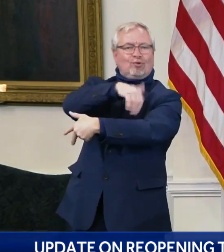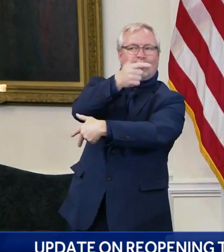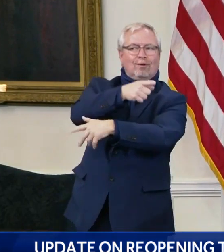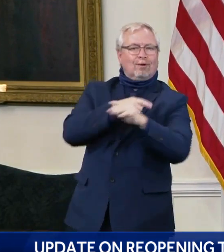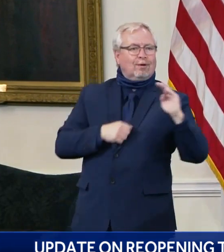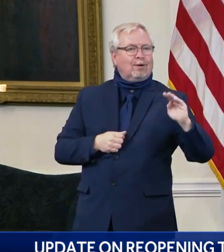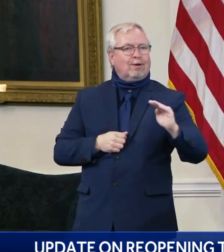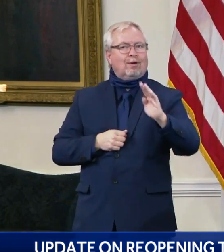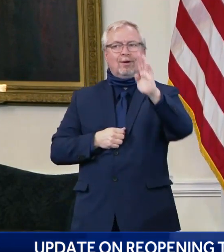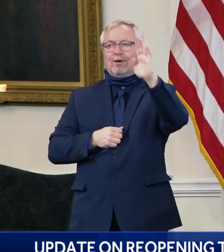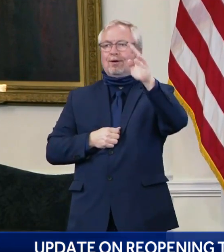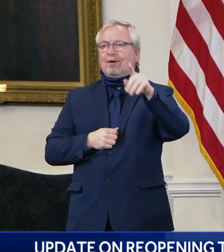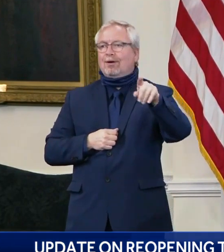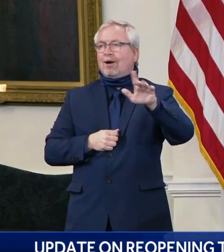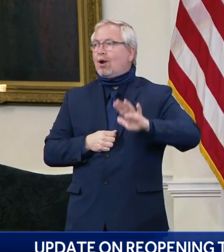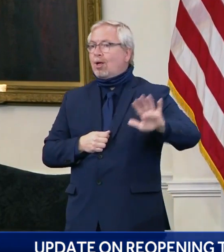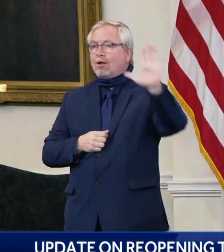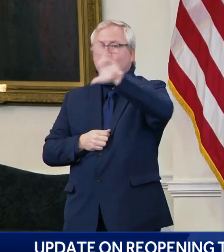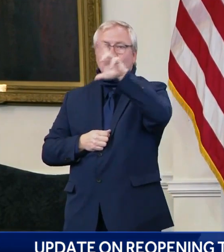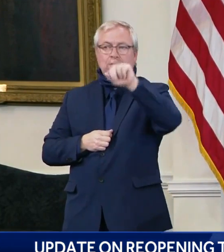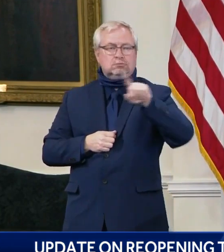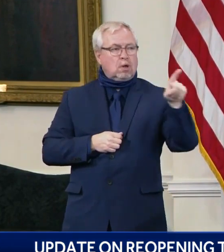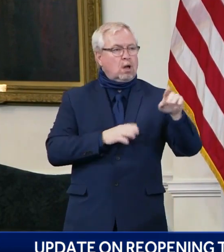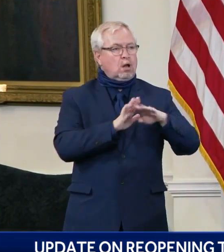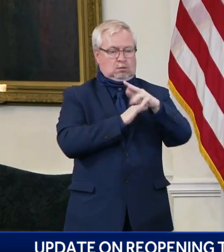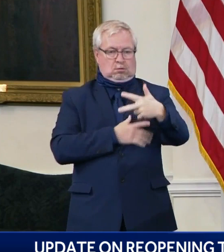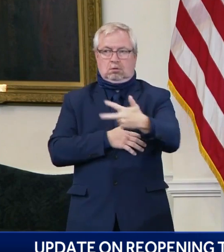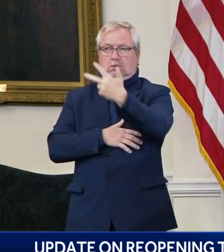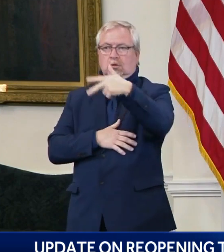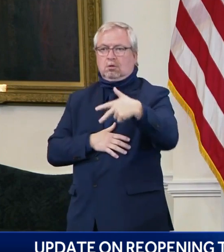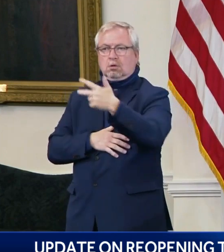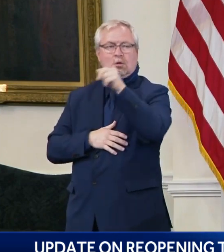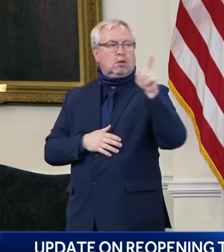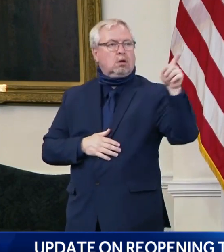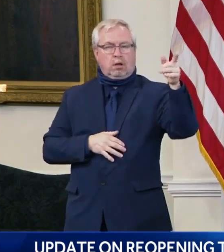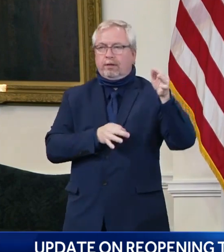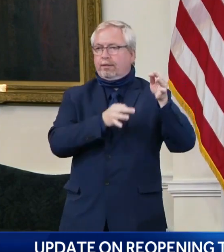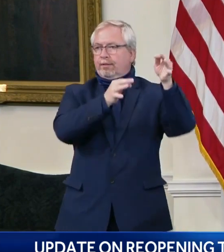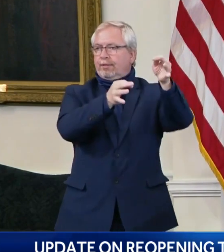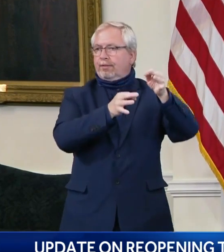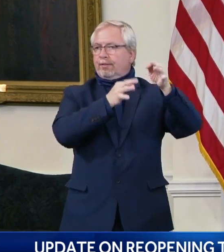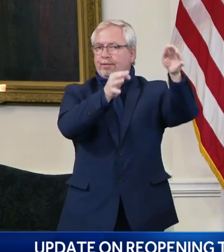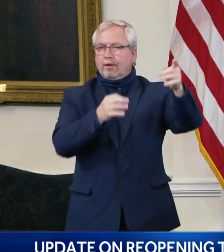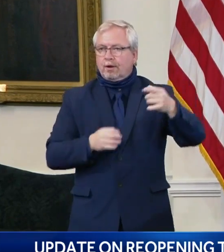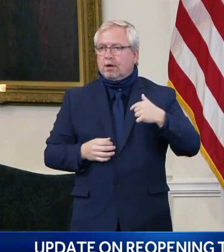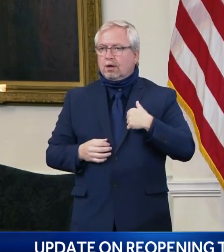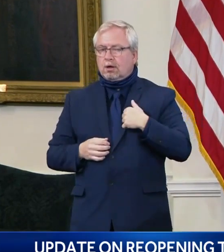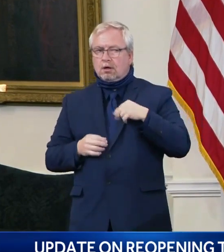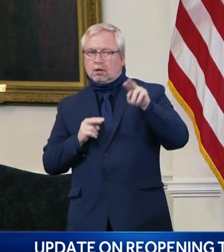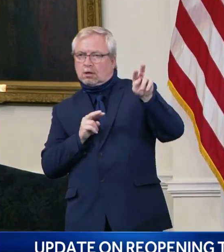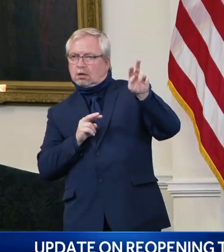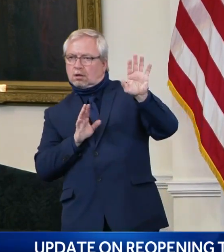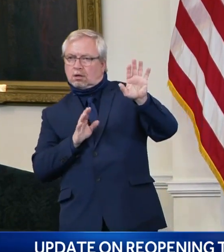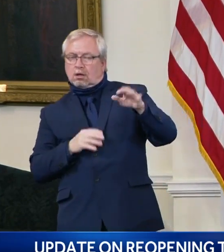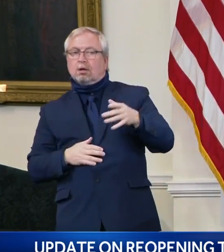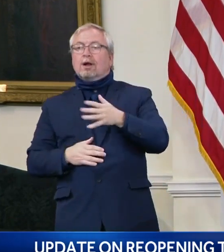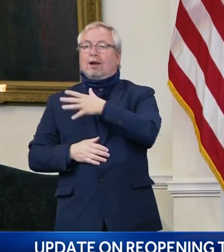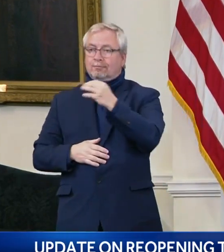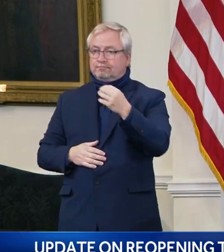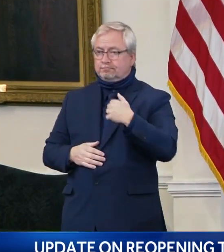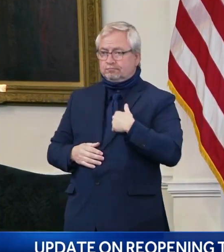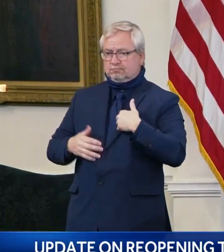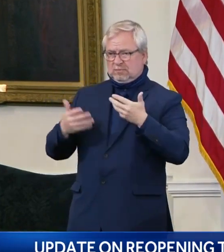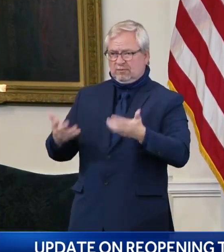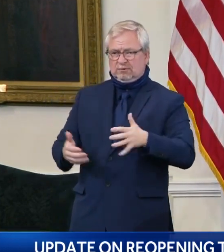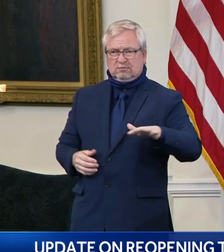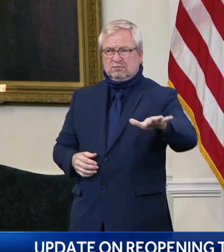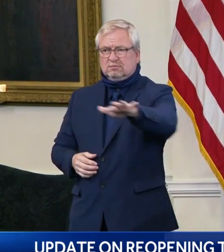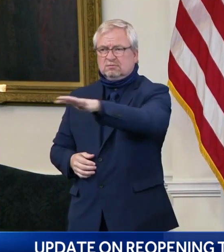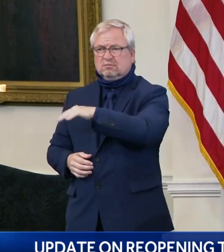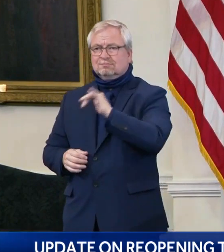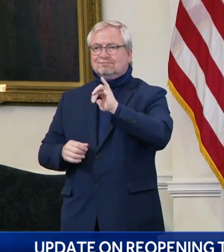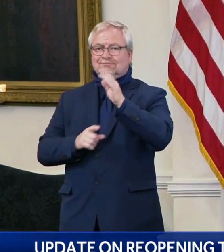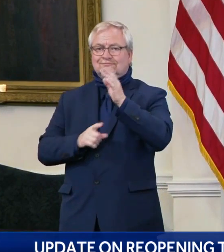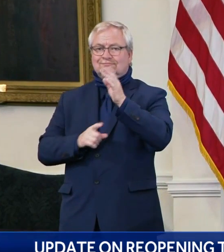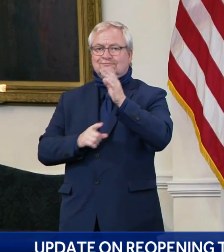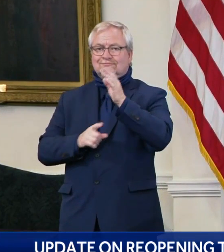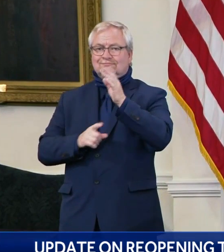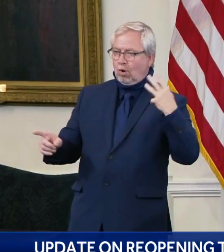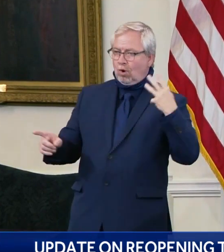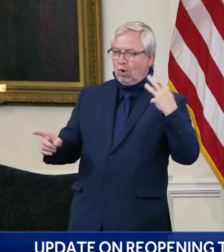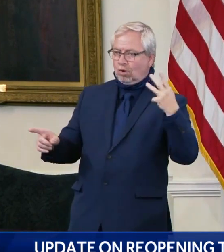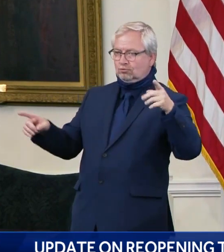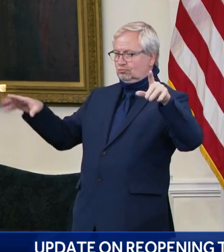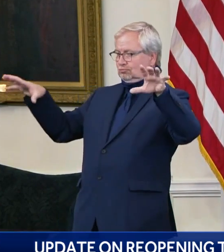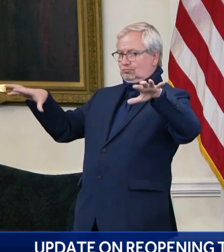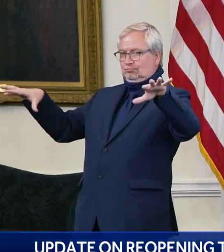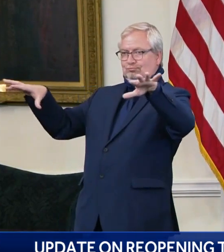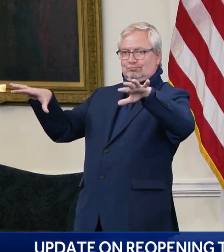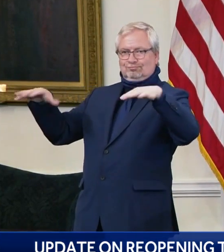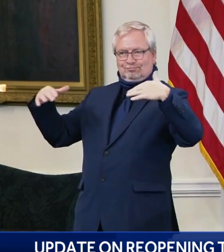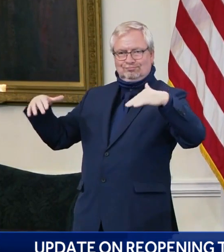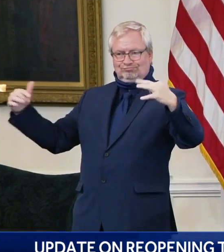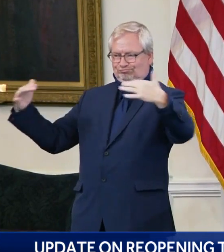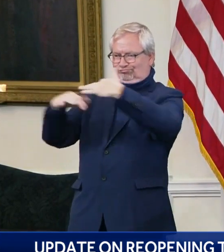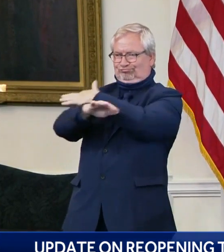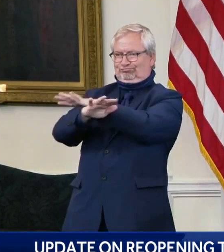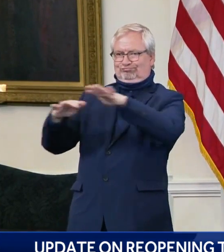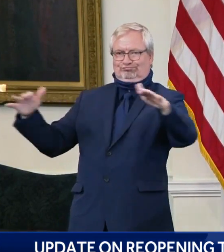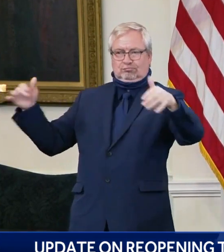WE ARE KIDDING LATER IN THE PROCESS THAN OTHER PLACES -- KIDDING LATER IN THE PROCESS THAN OTHER PLACES.